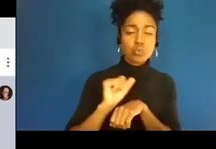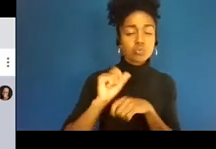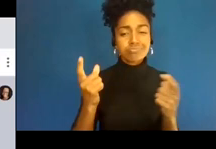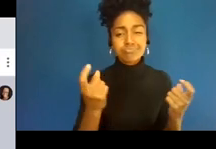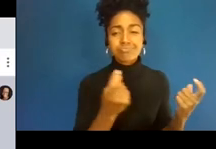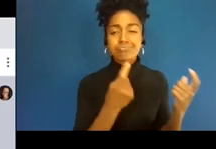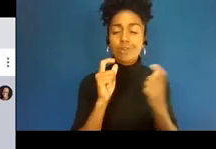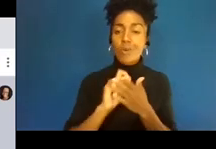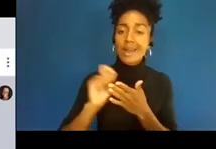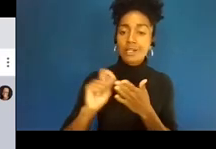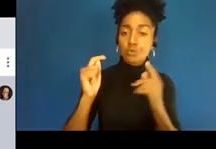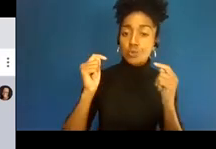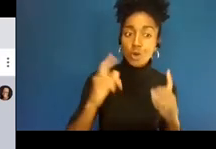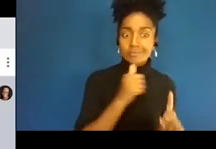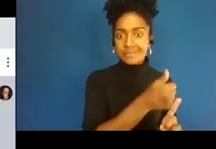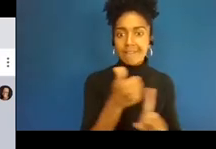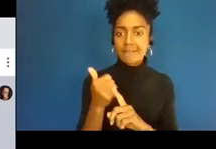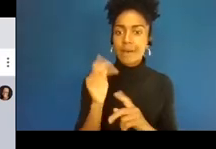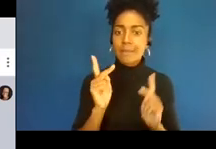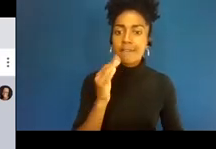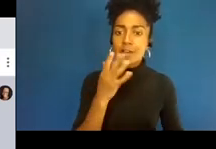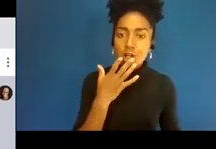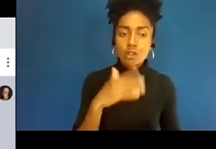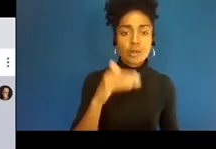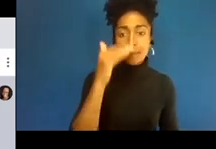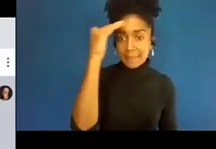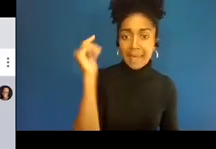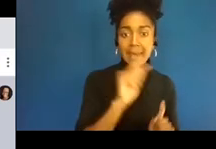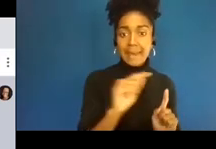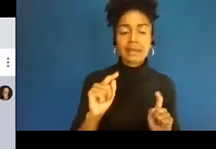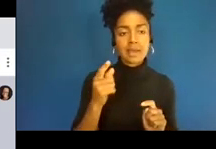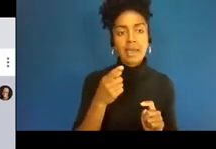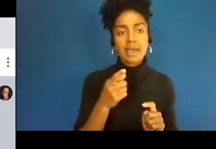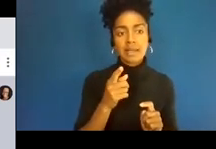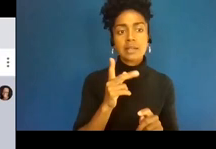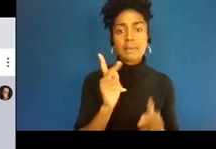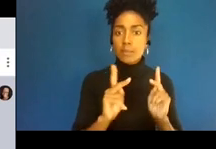"who are people of color and black and those who use other varieties of English." Absolutely.